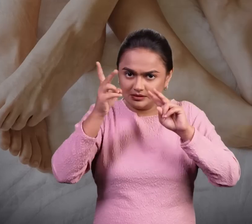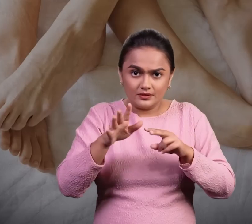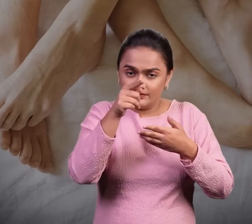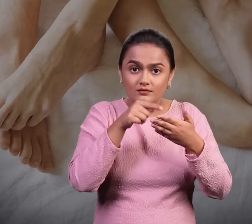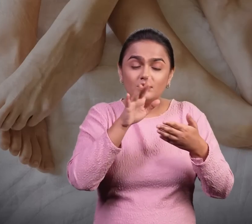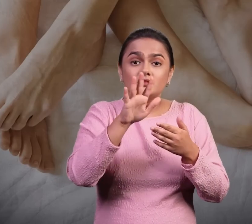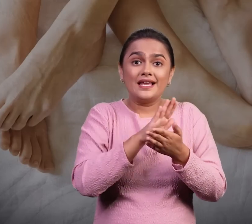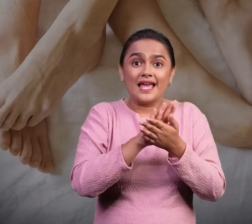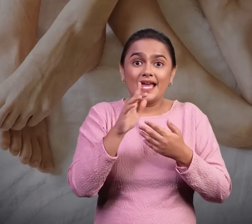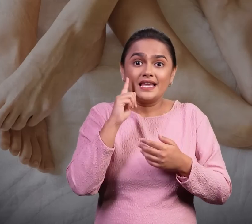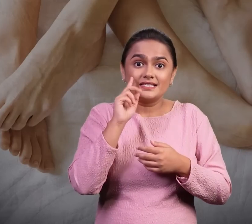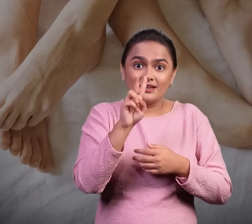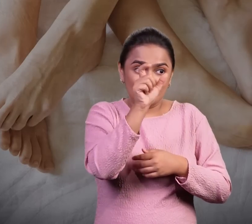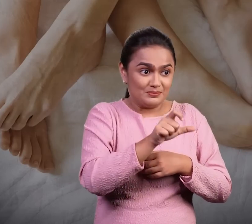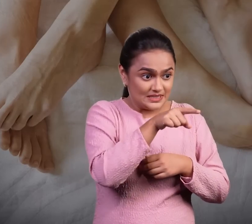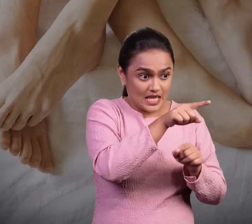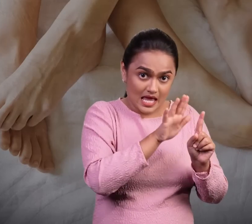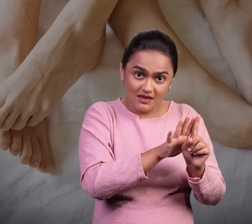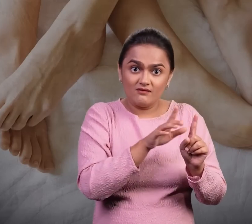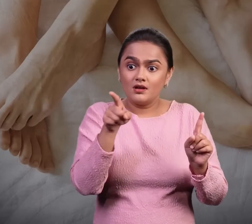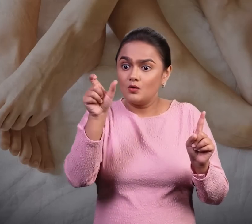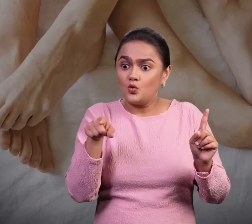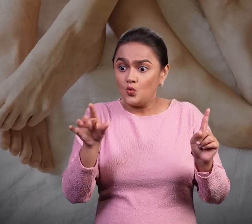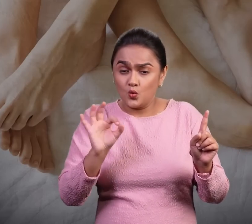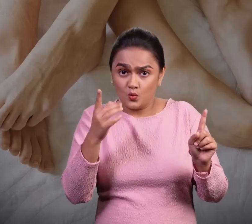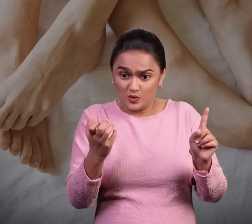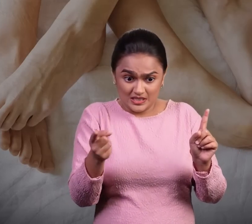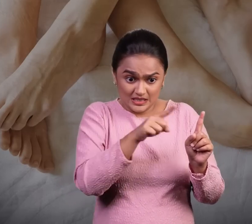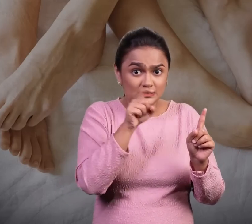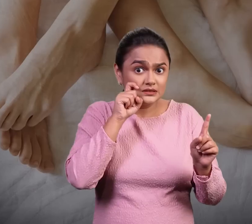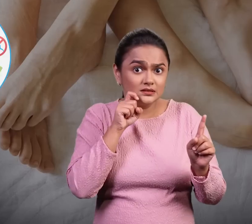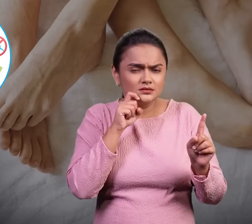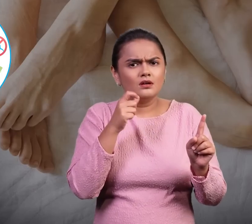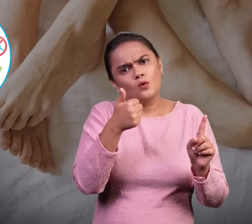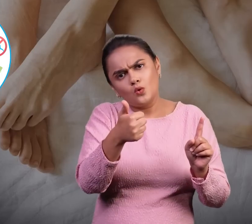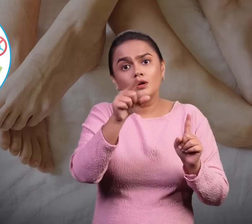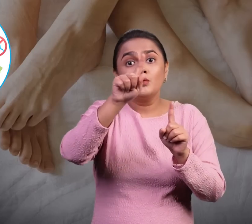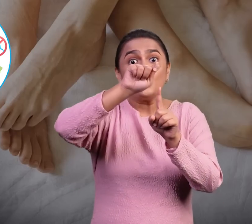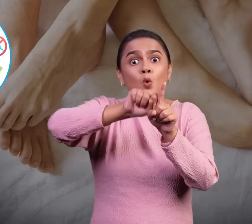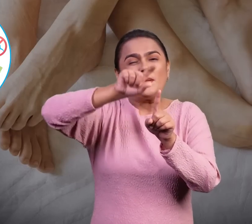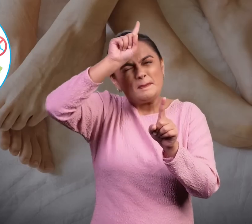if you wish to have a sexual contact with an HIV-positive person, use a condom.